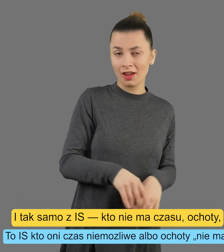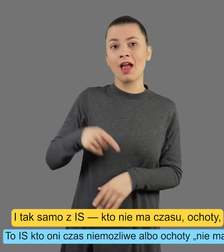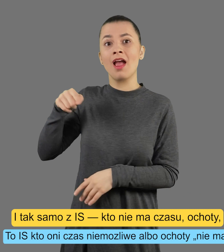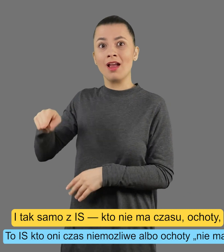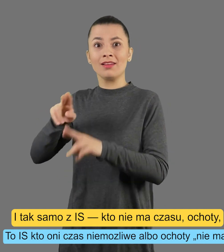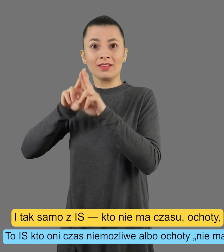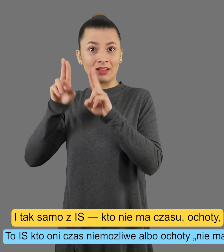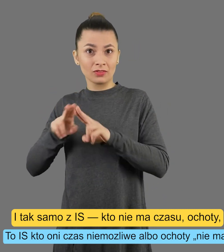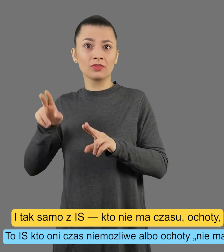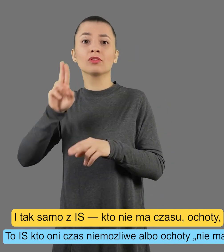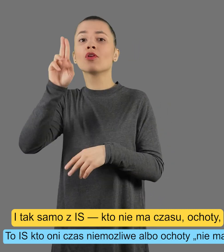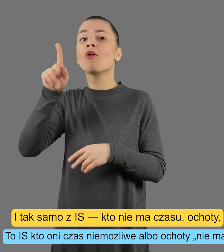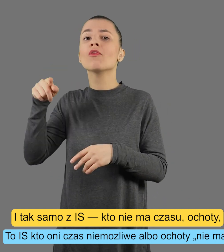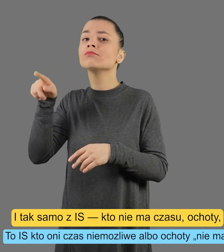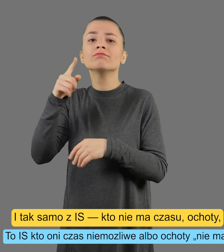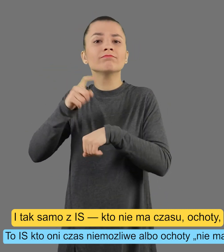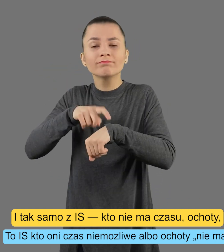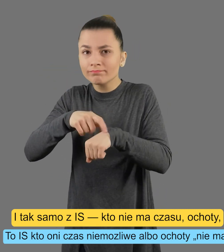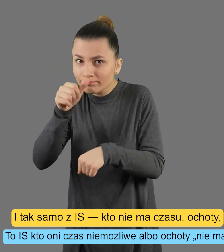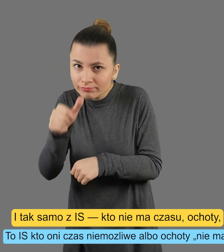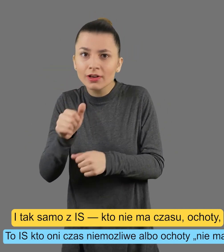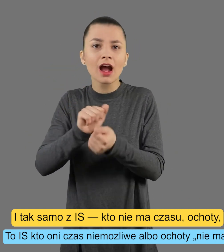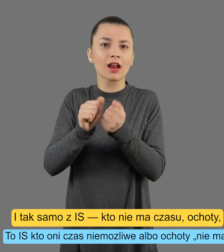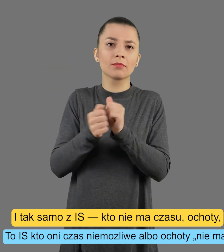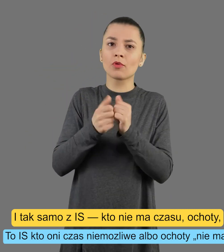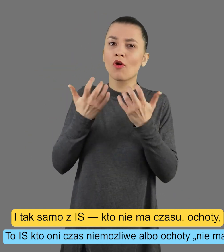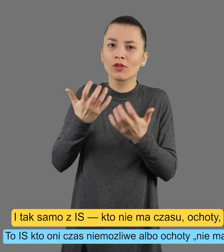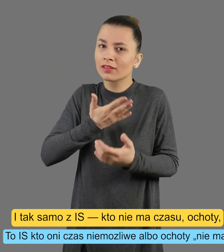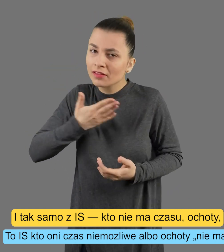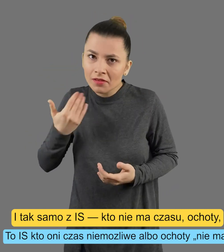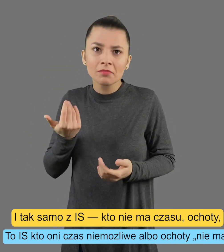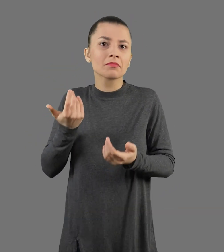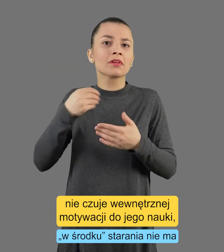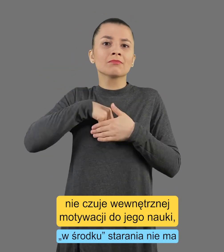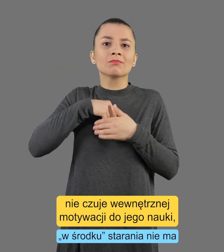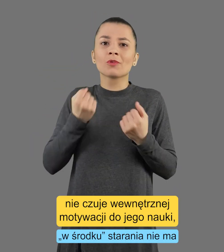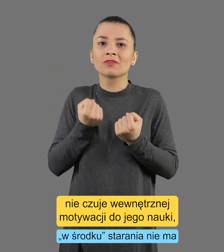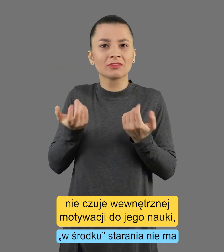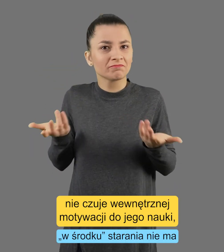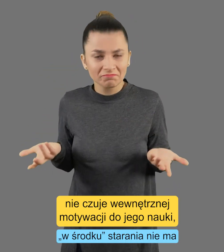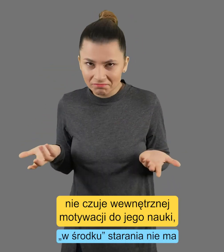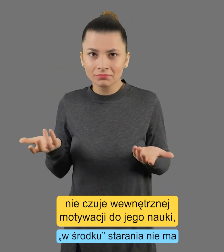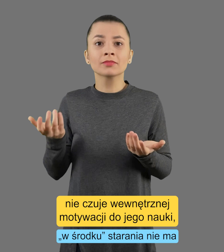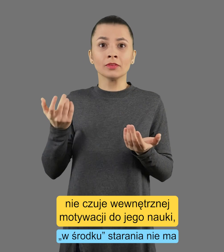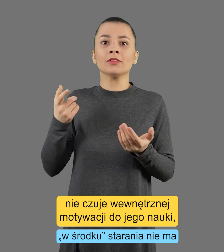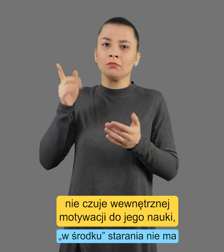And the same with IS - someone who has no time, no desire, no inner motivation to learn it,